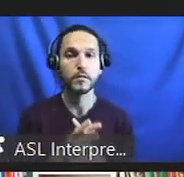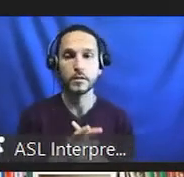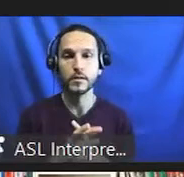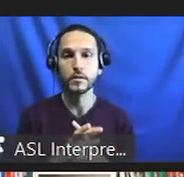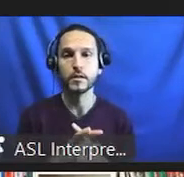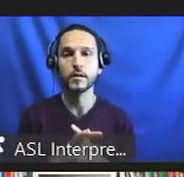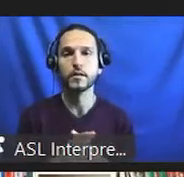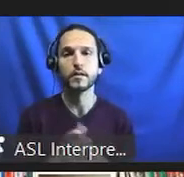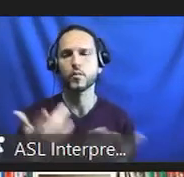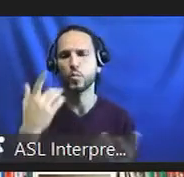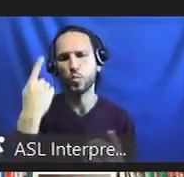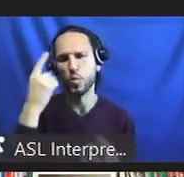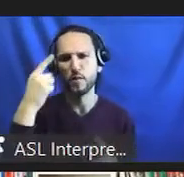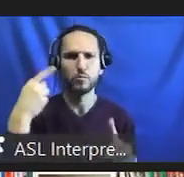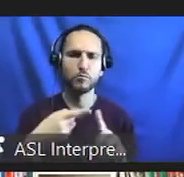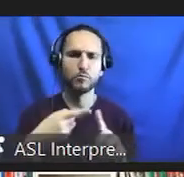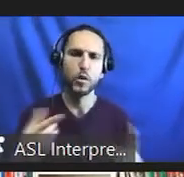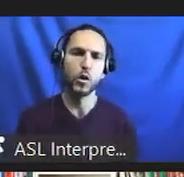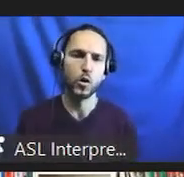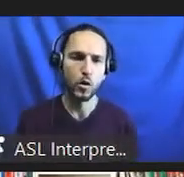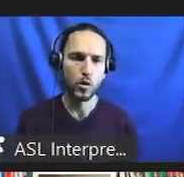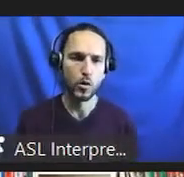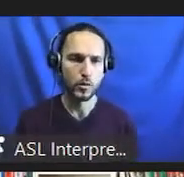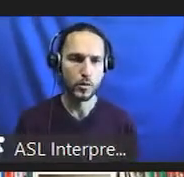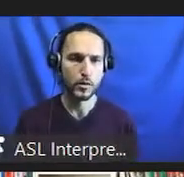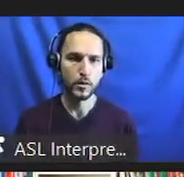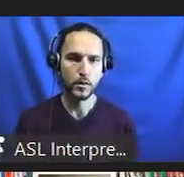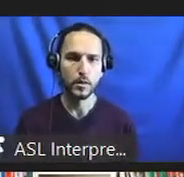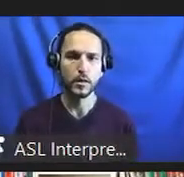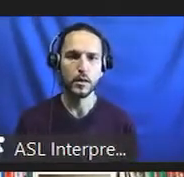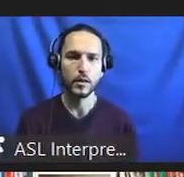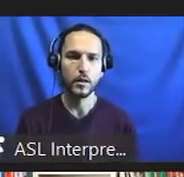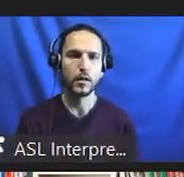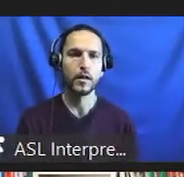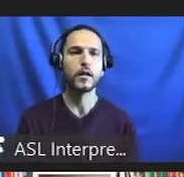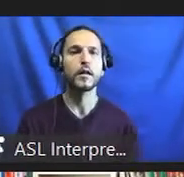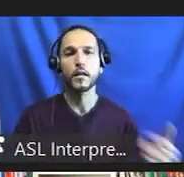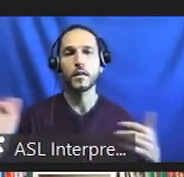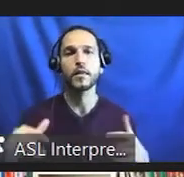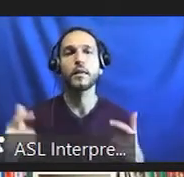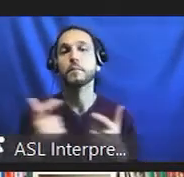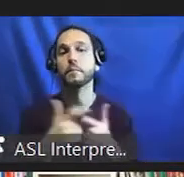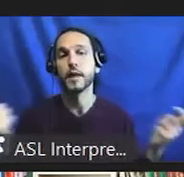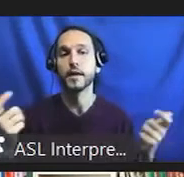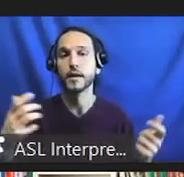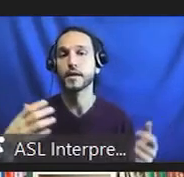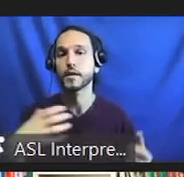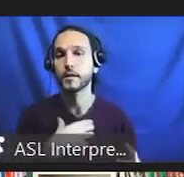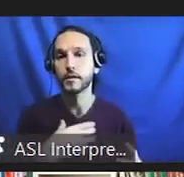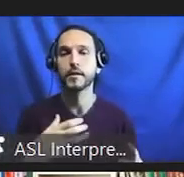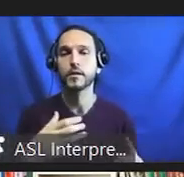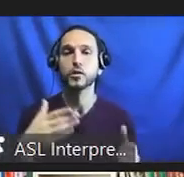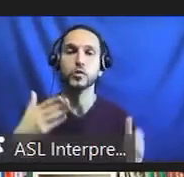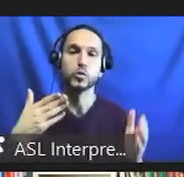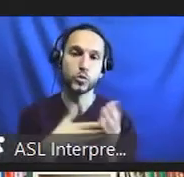then there's no point. So we go from the large class-action cases